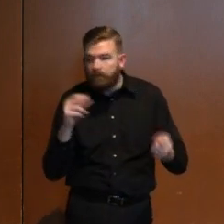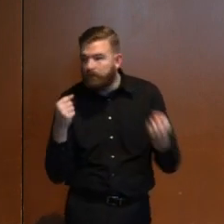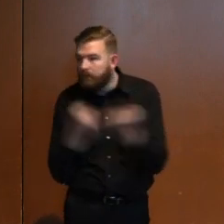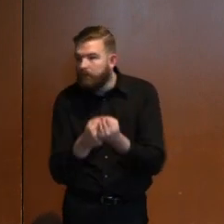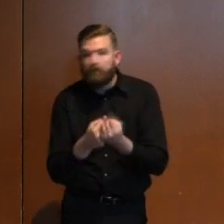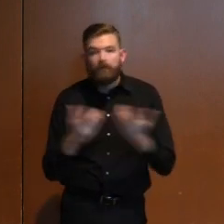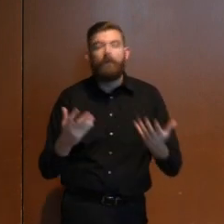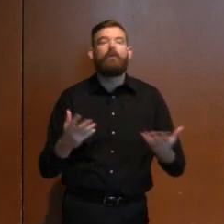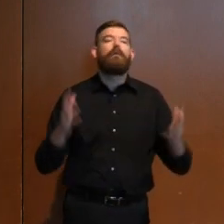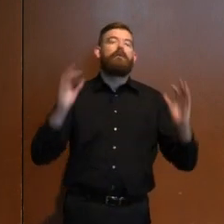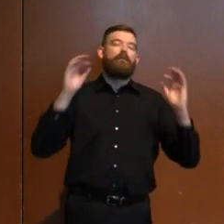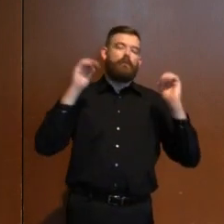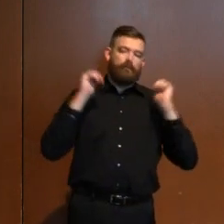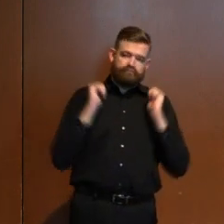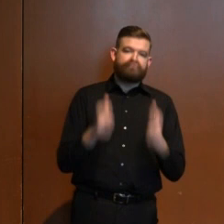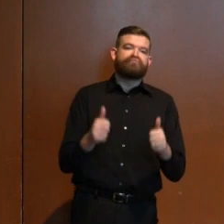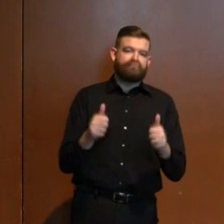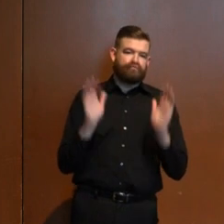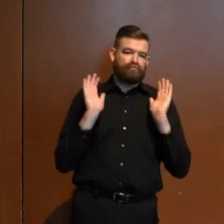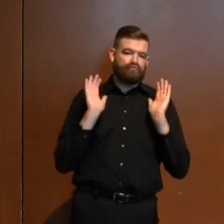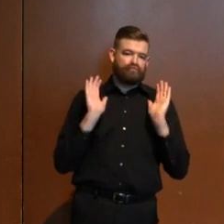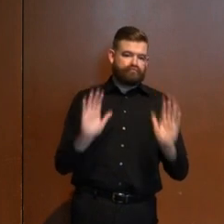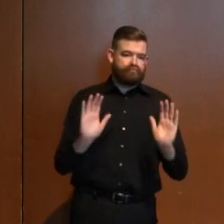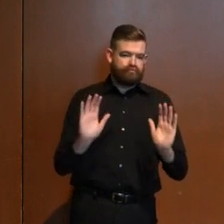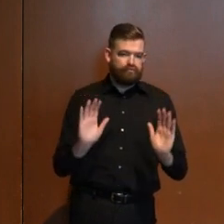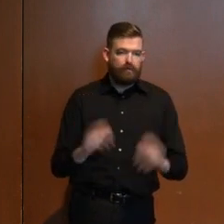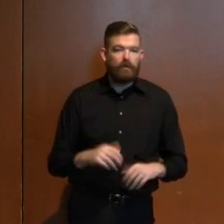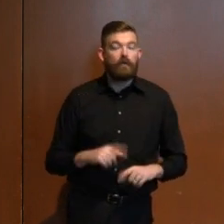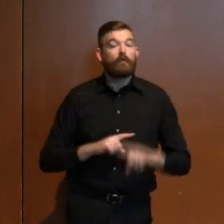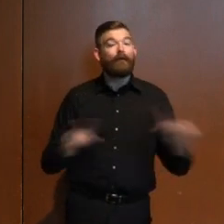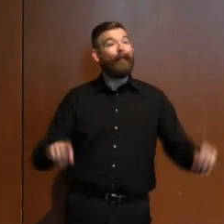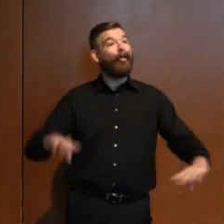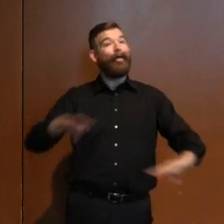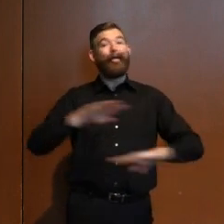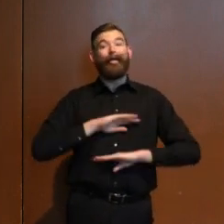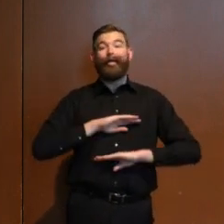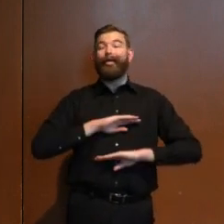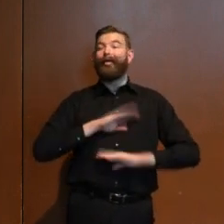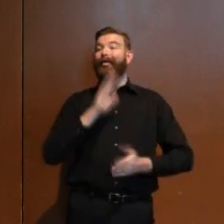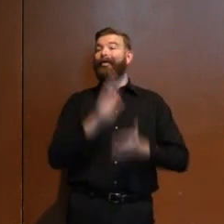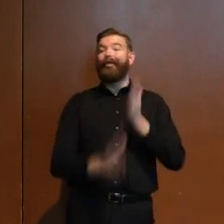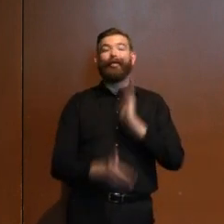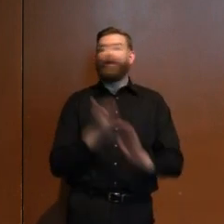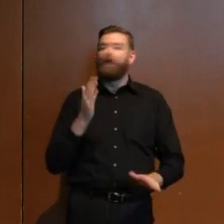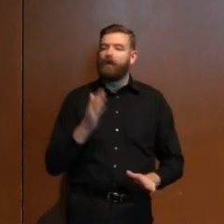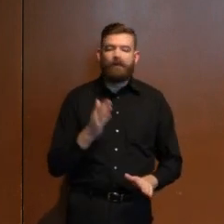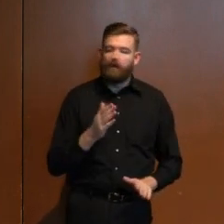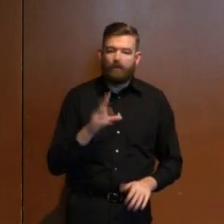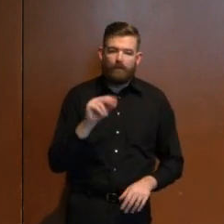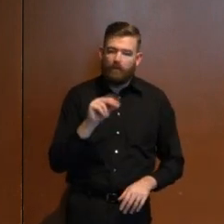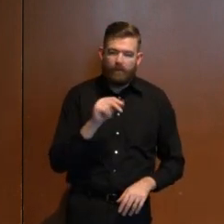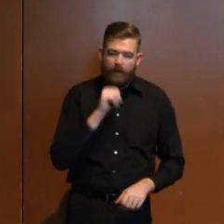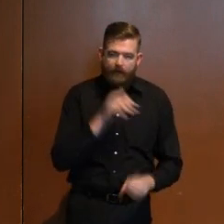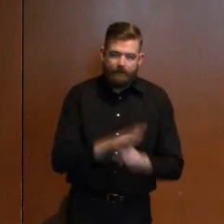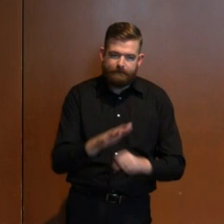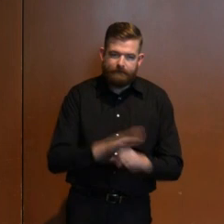AGE, WITH A BIPARTISAN SUPPORT GOD WILLING. IT ISN'T EVERYTHING. LET THERE BE NO DOUBT ABOUT IT. WE WILL LIKELY NEED MORE BUT I THINK IT'S A BIG STEP IN THE